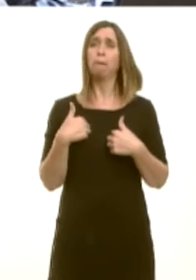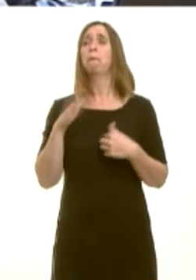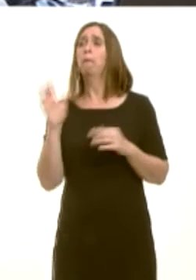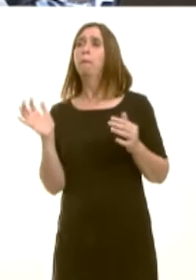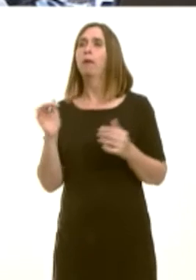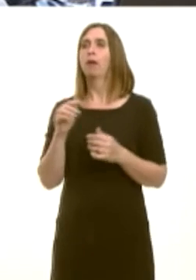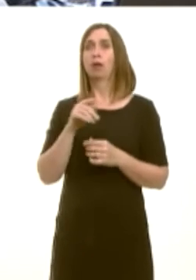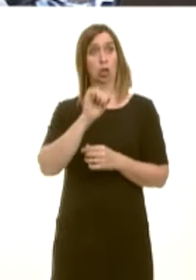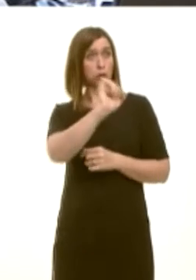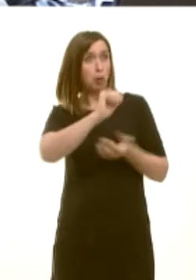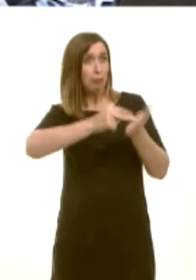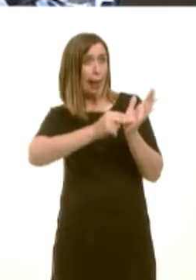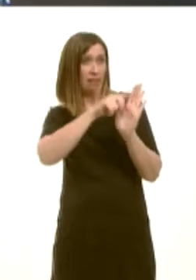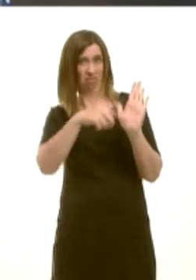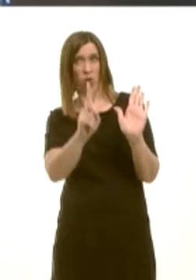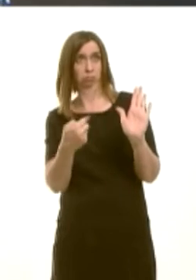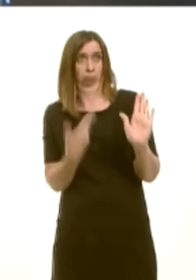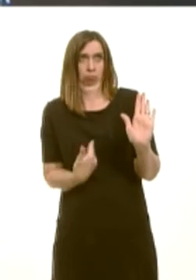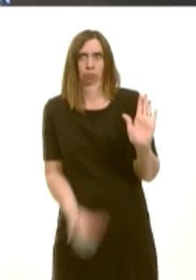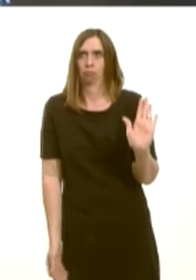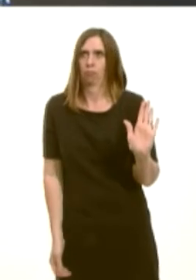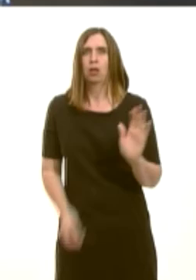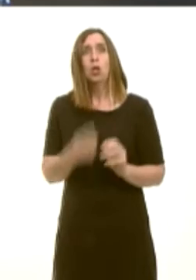I don't know what her plan claims to be, and we talk about recruiting 1,000 doctors, as